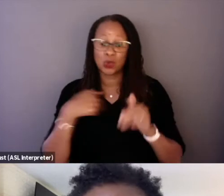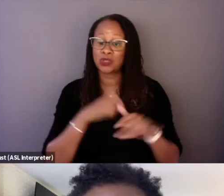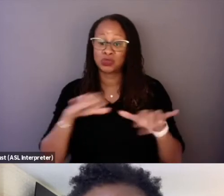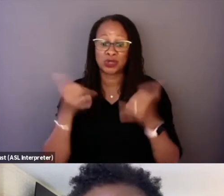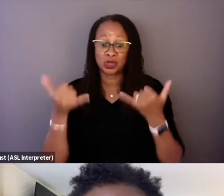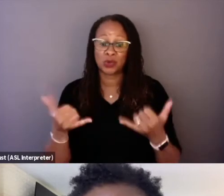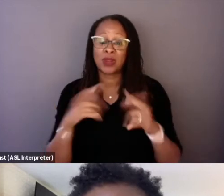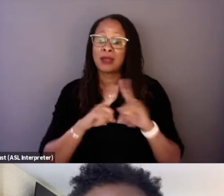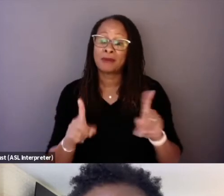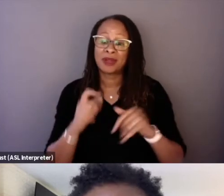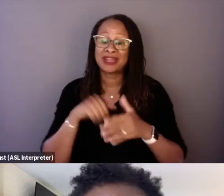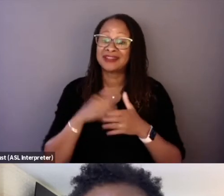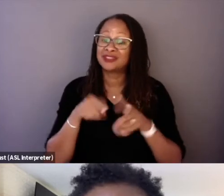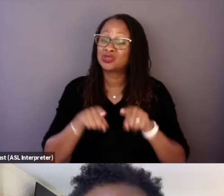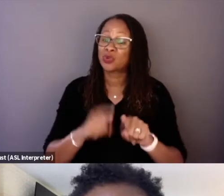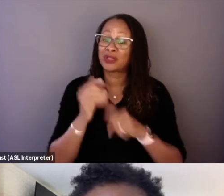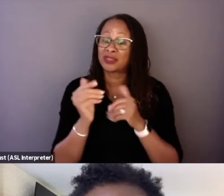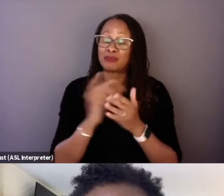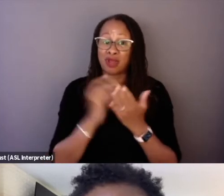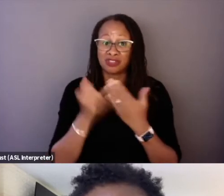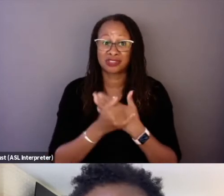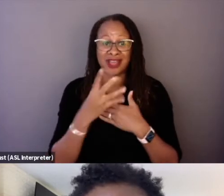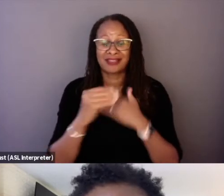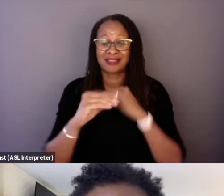but in the course of our project, I mean just the level and depth of reporting